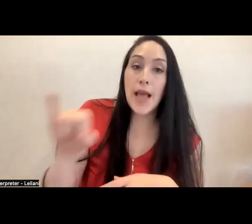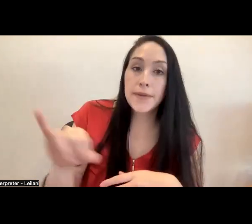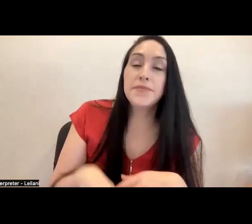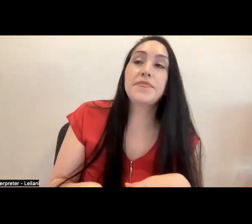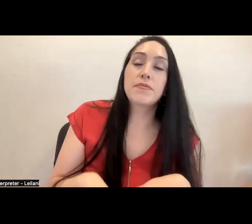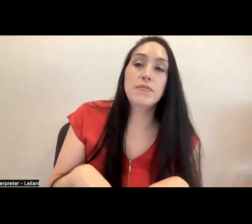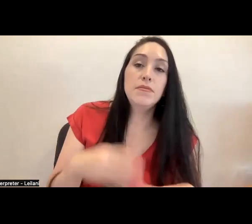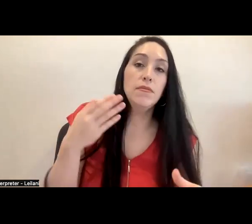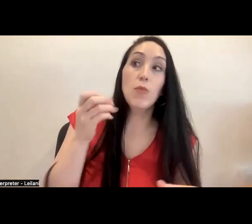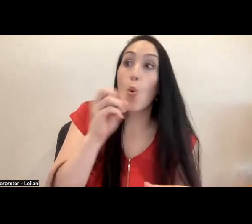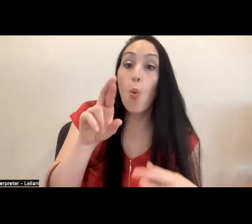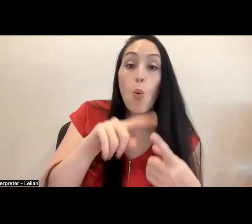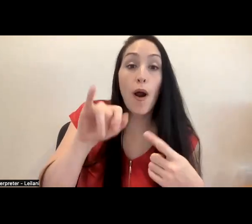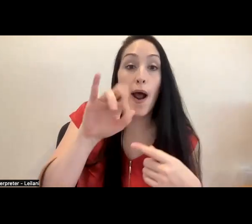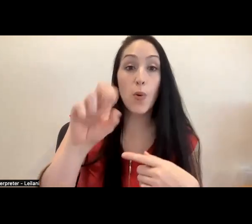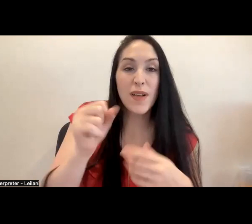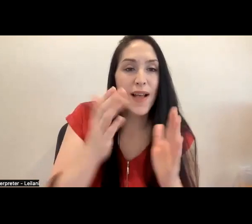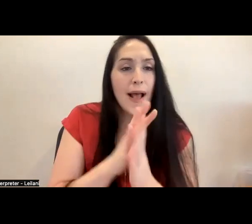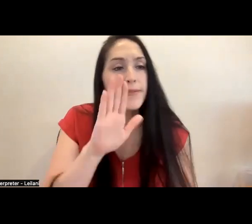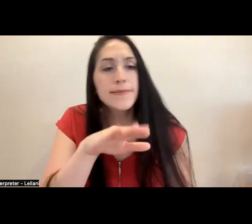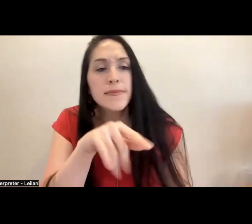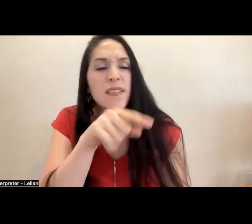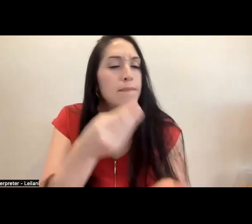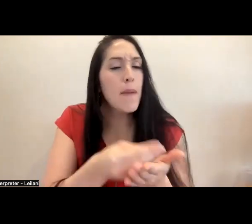use these phones? 11:26:21 So one of the questions here I'm